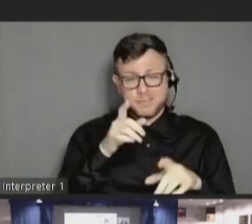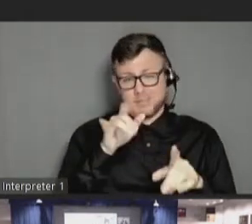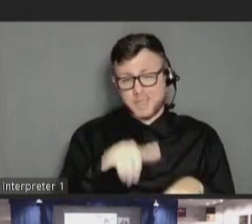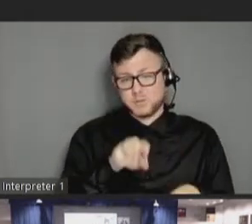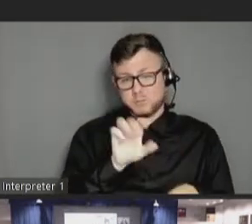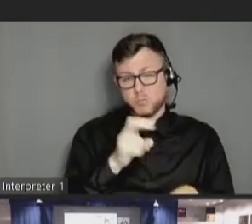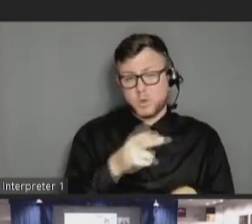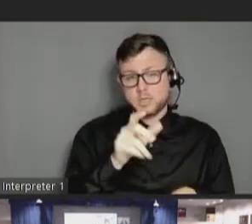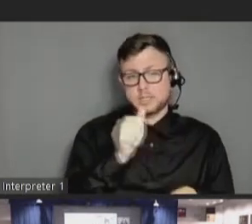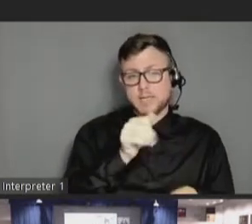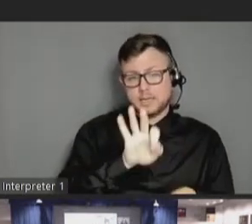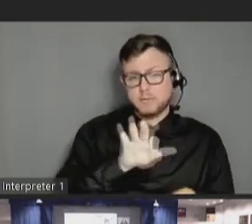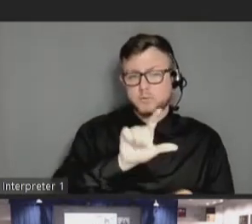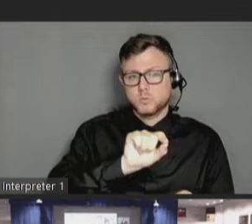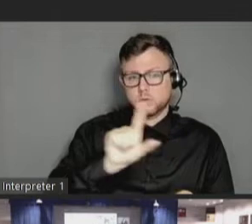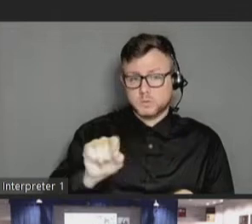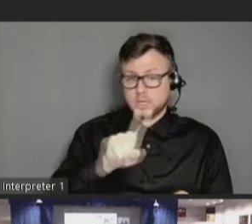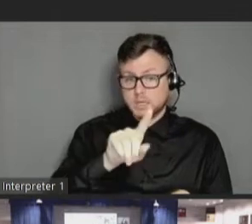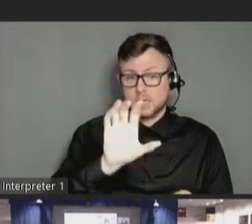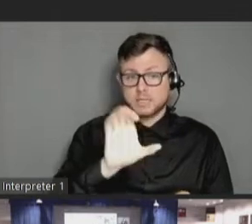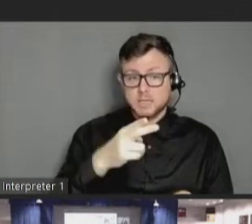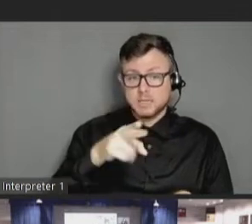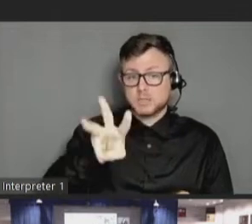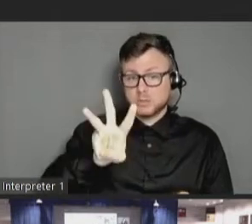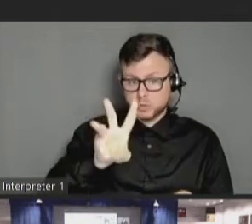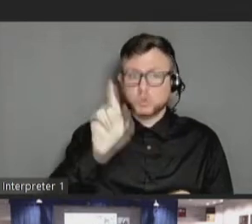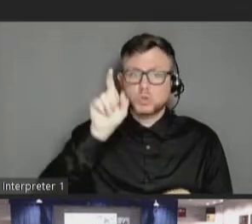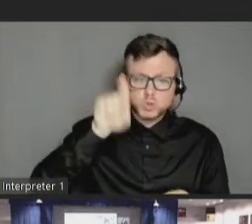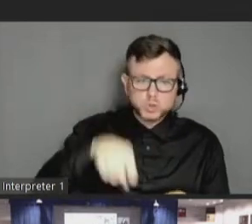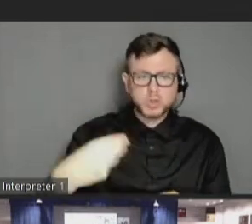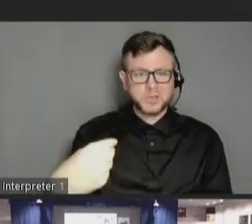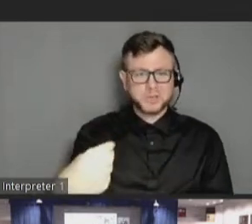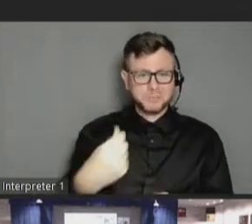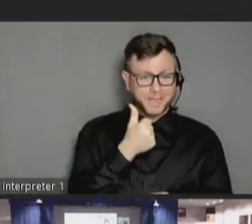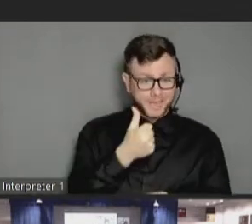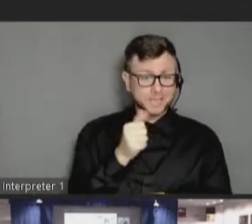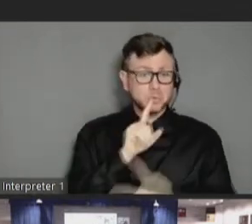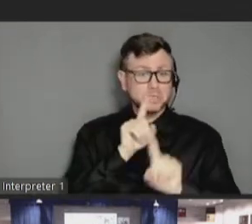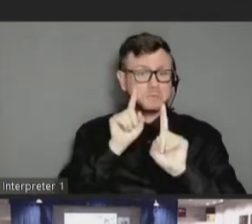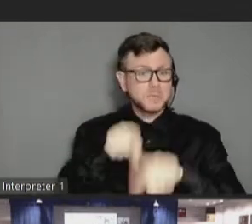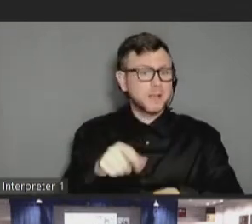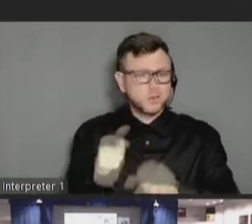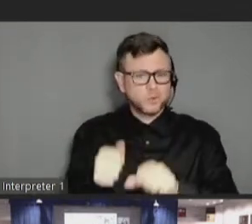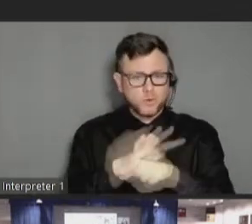2020. And that CHW should actually be paid to respond to COVID-19. That they are not